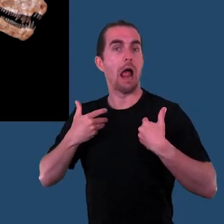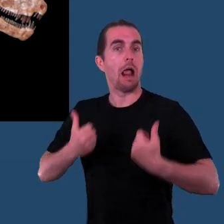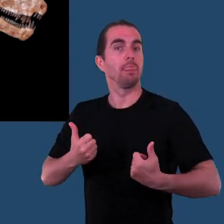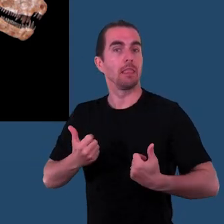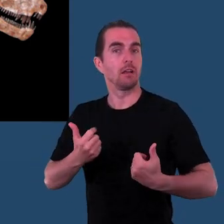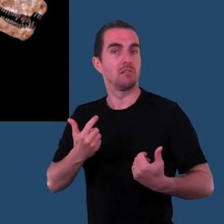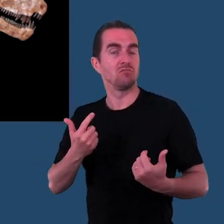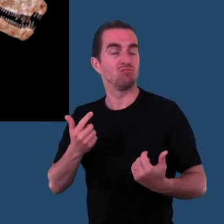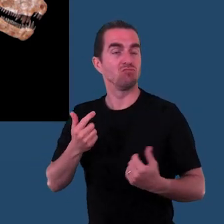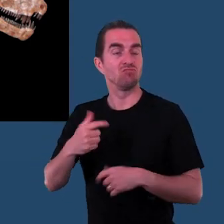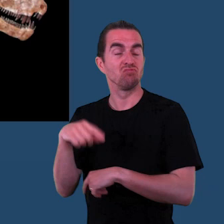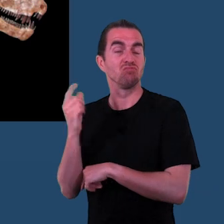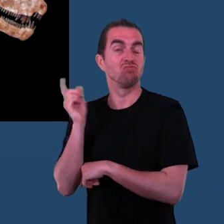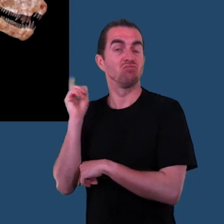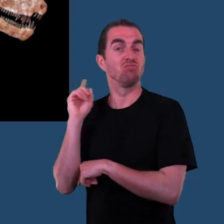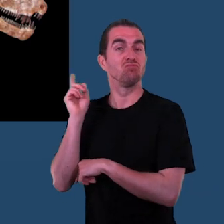So, it could well have been used for that.